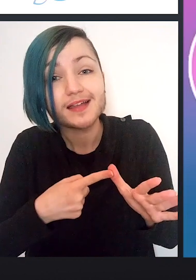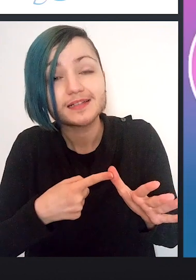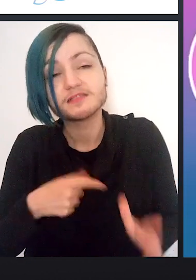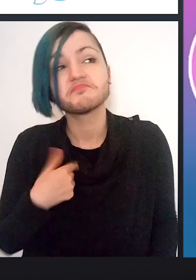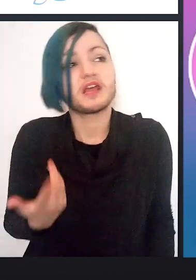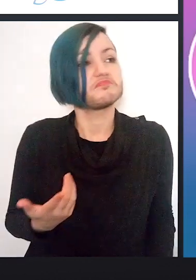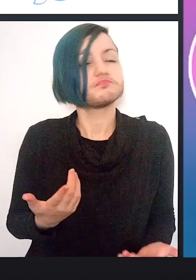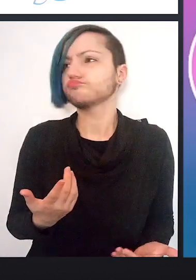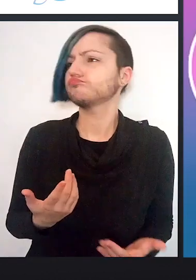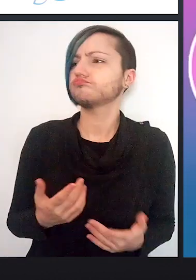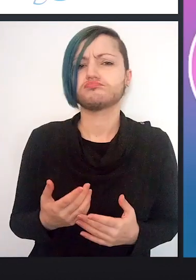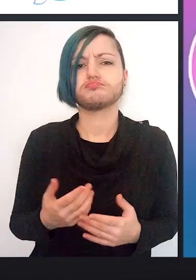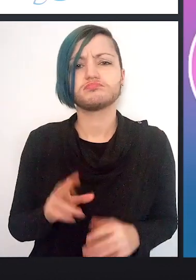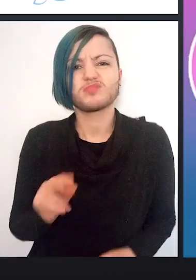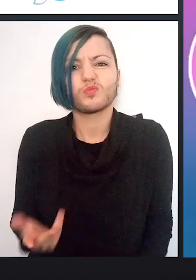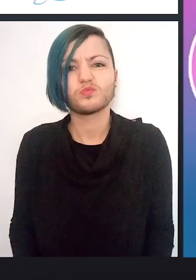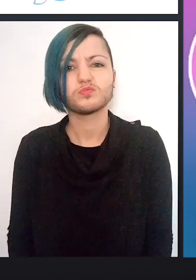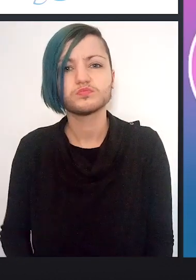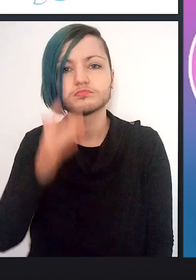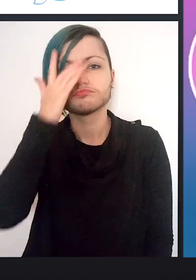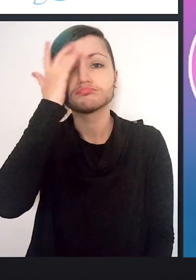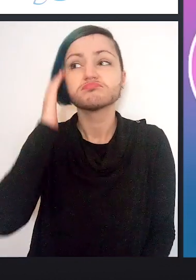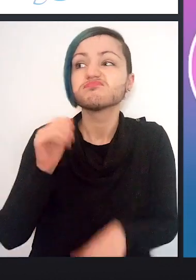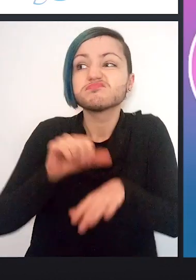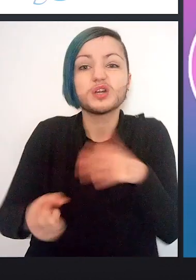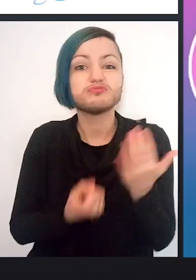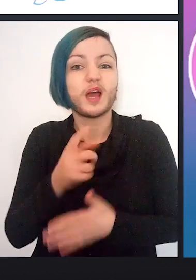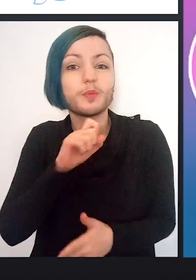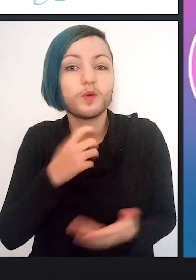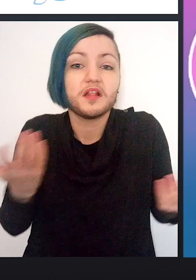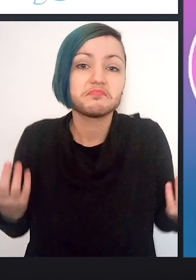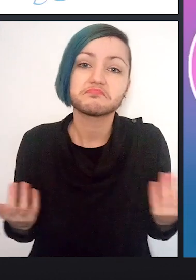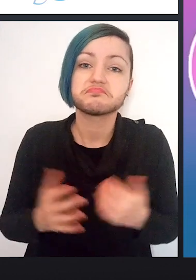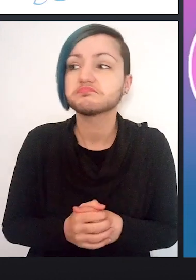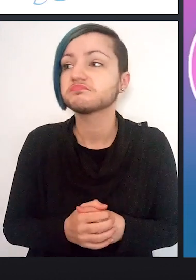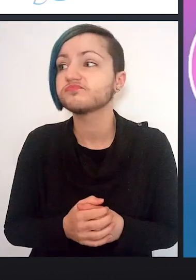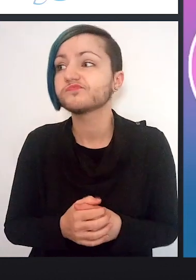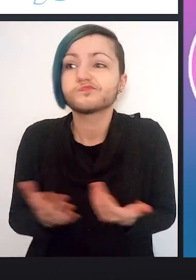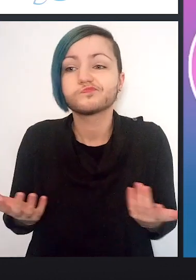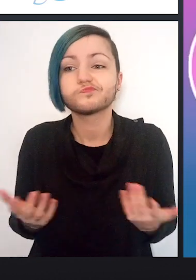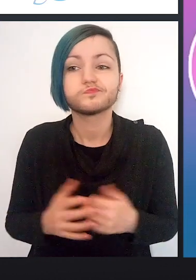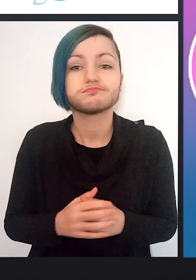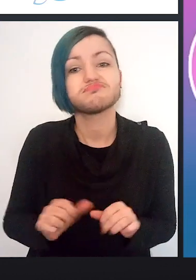And I was like, "No. It'll happen when it happens and I shall then get excited."